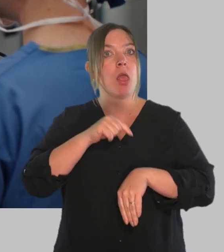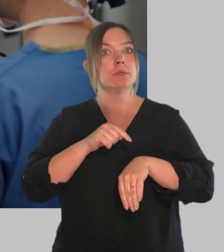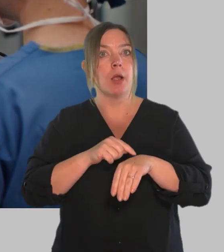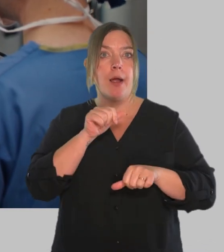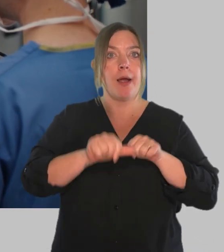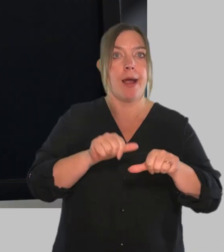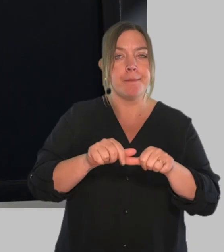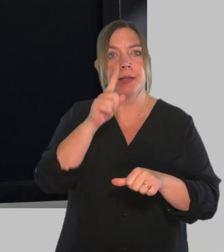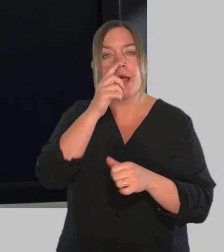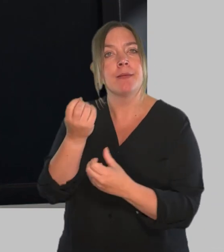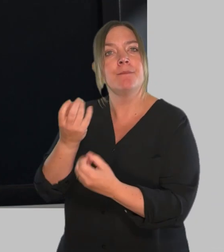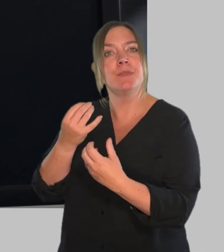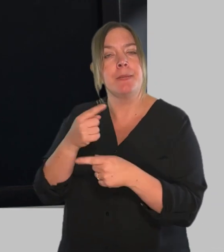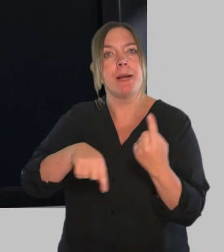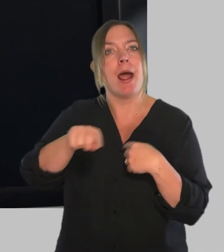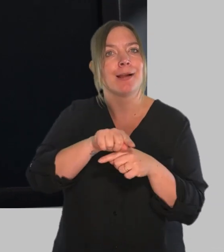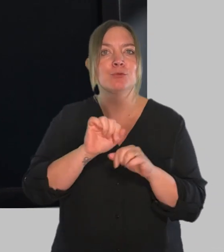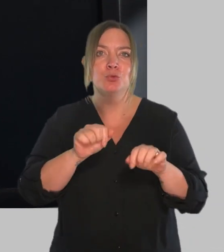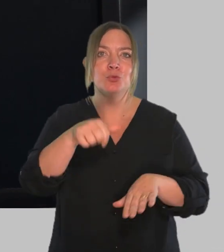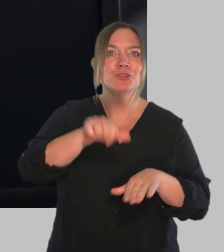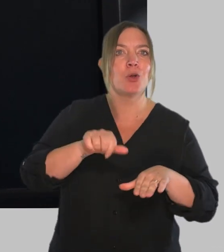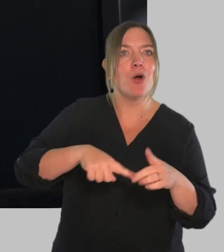The AI is able to first and foremost recognise the anatomy.